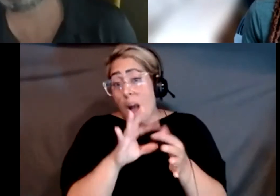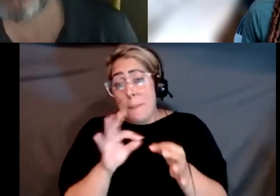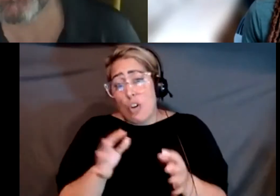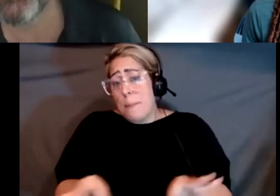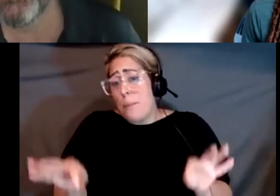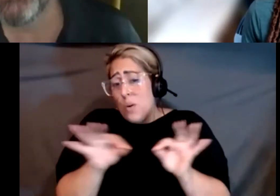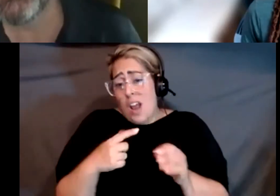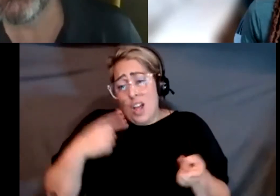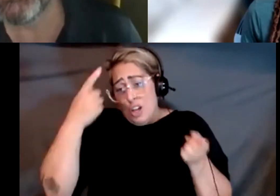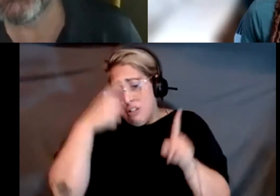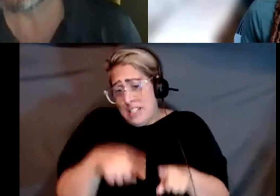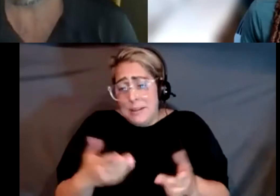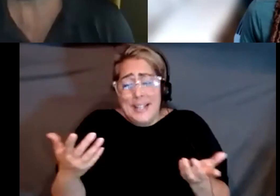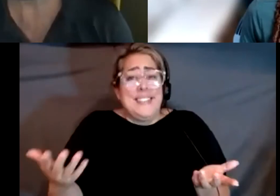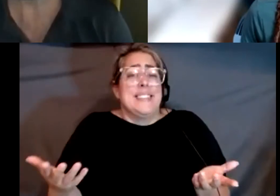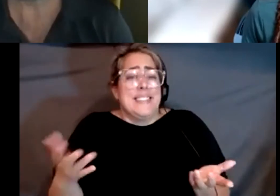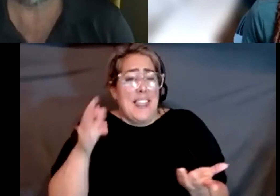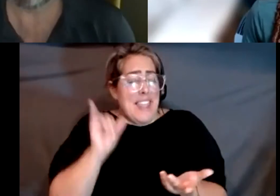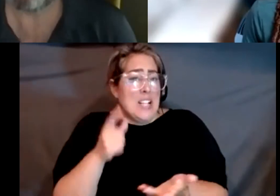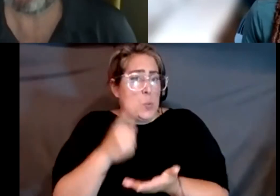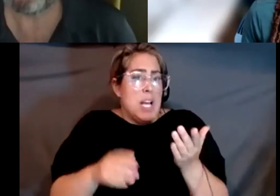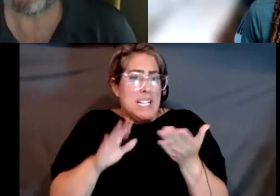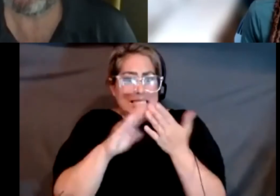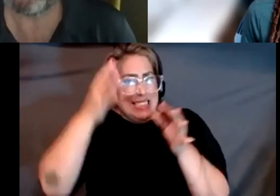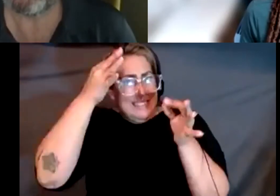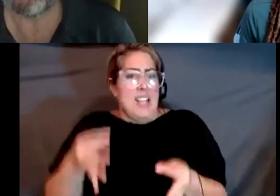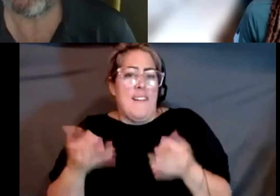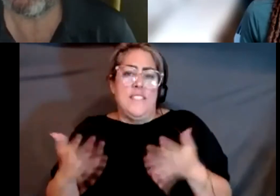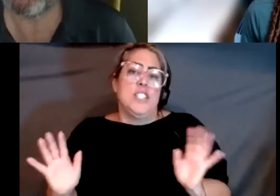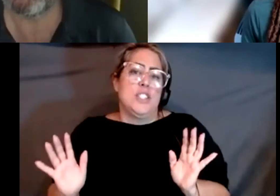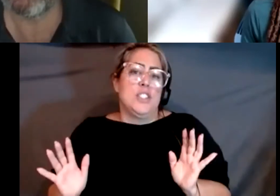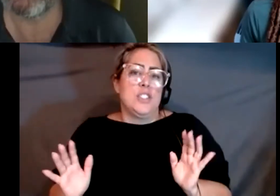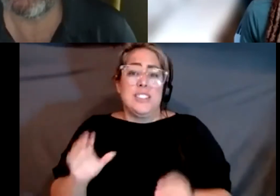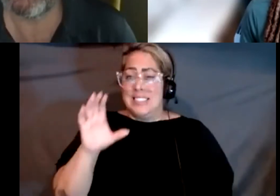this is how the city sees it. CANDACE: Received.